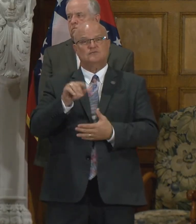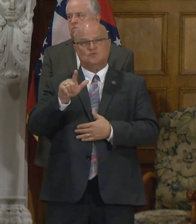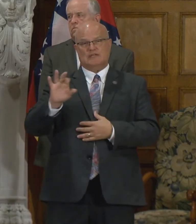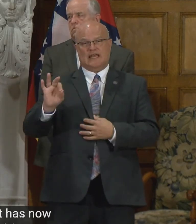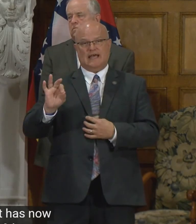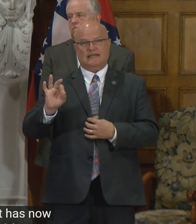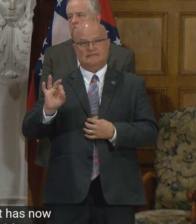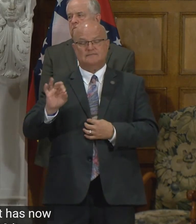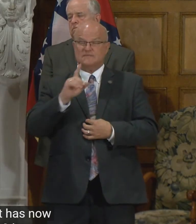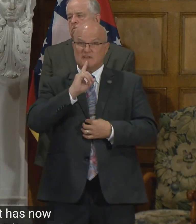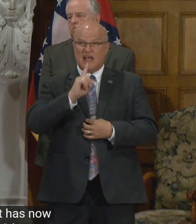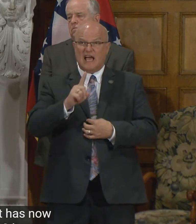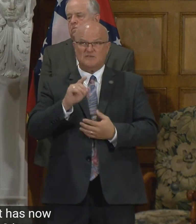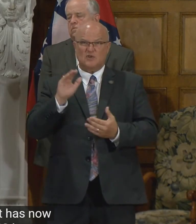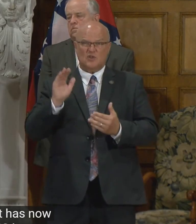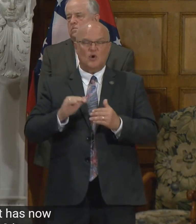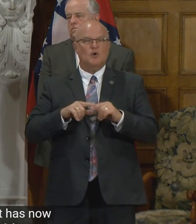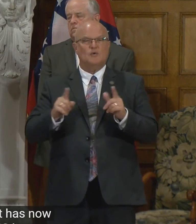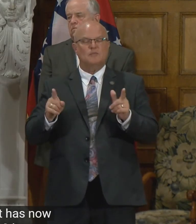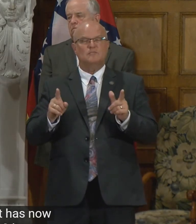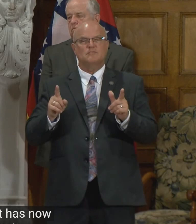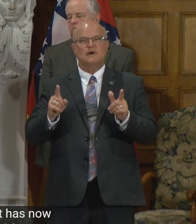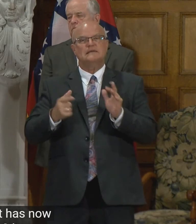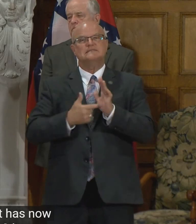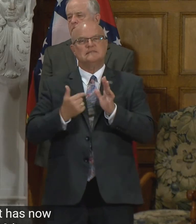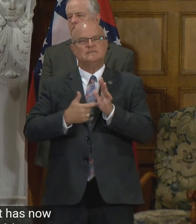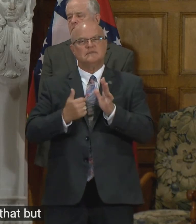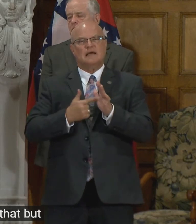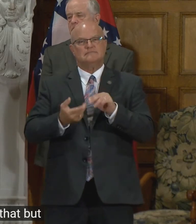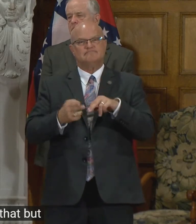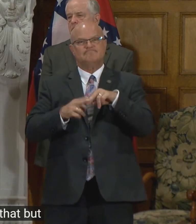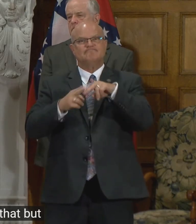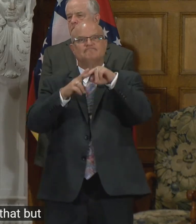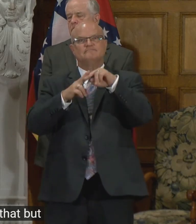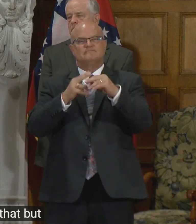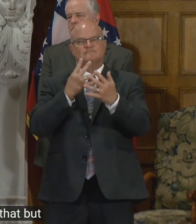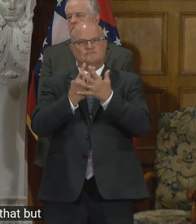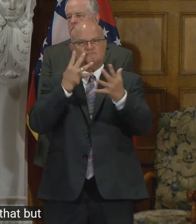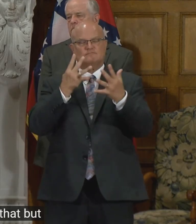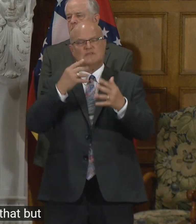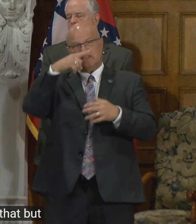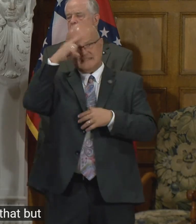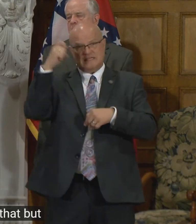It was actually lower than that, but there's sometimes an increase in the summer months,